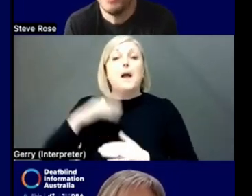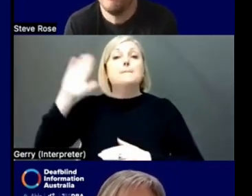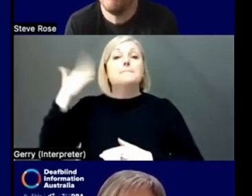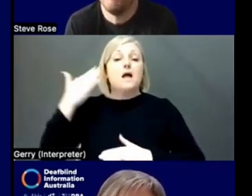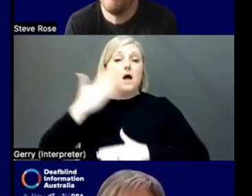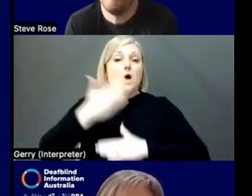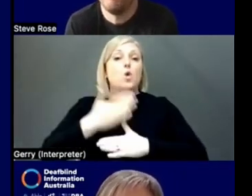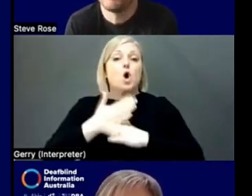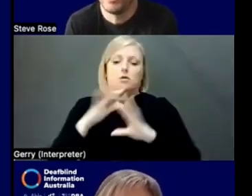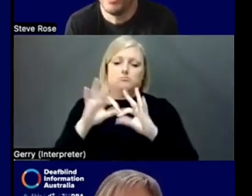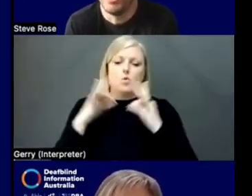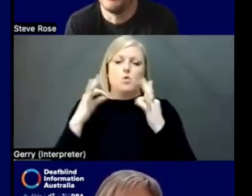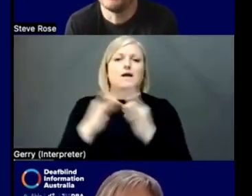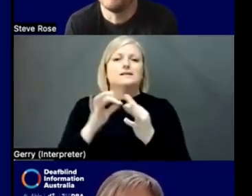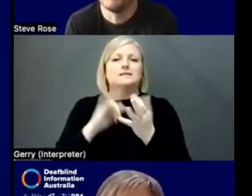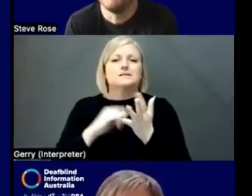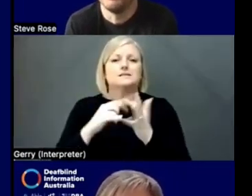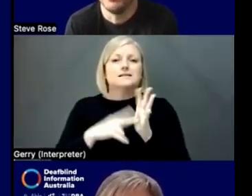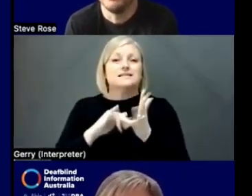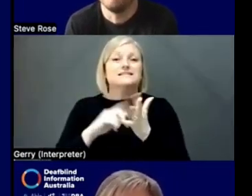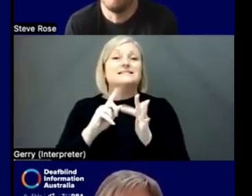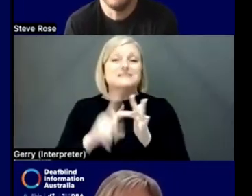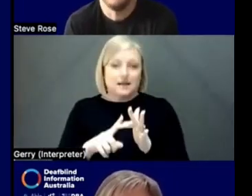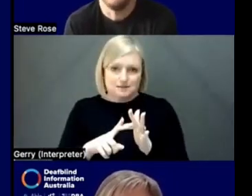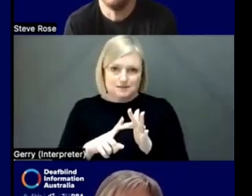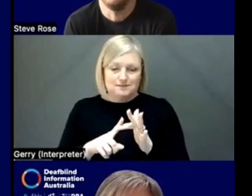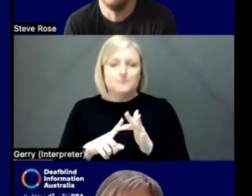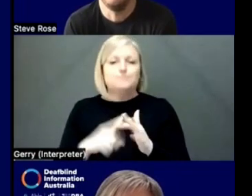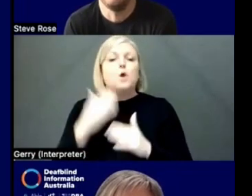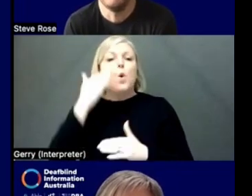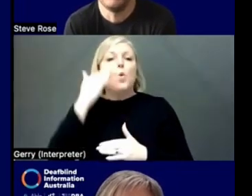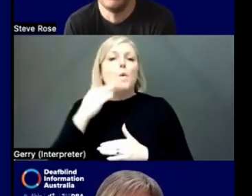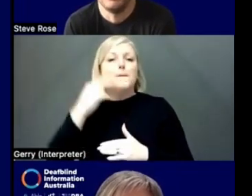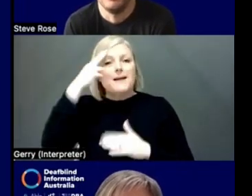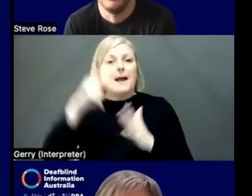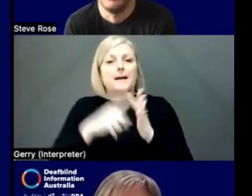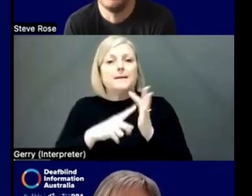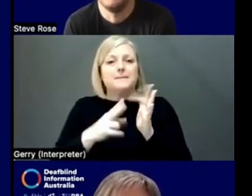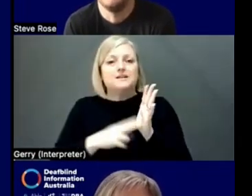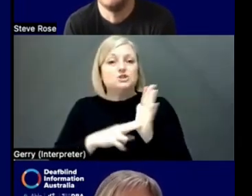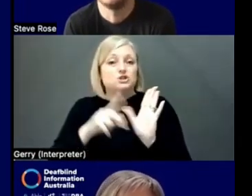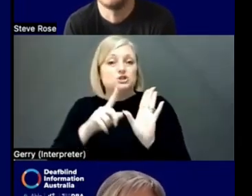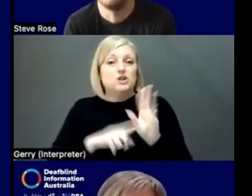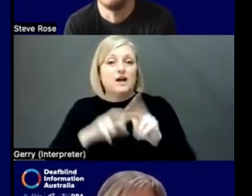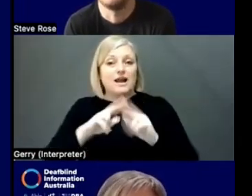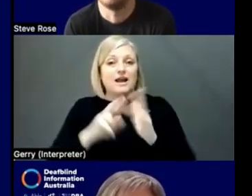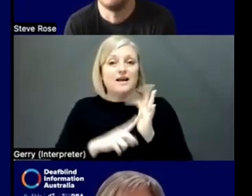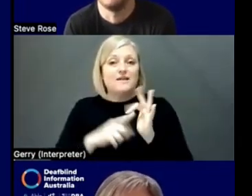I used to work with Jenny Fletcher. She established the first